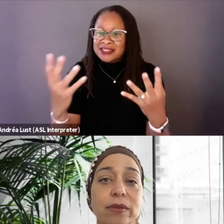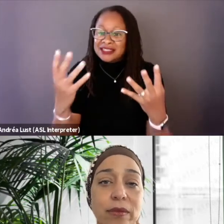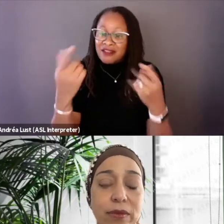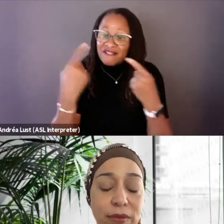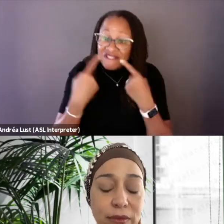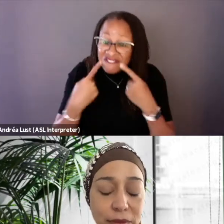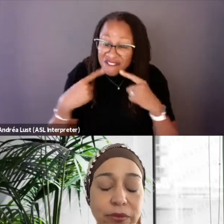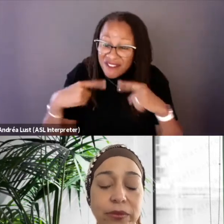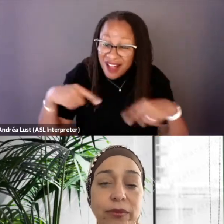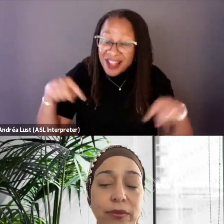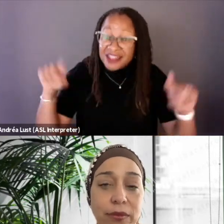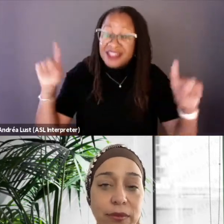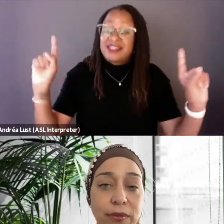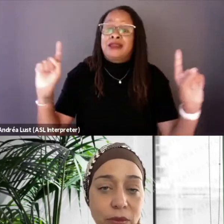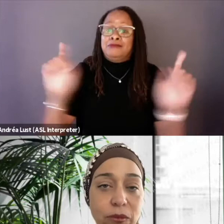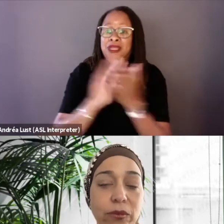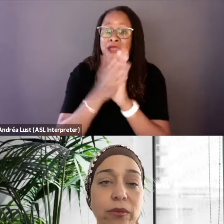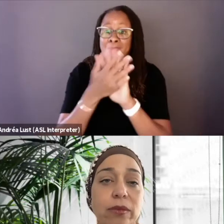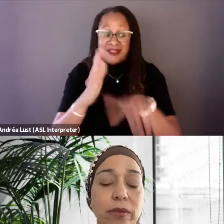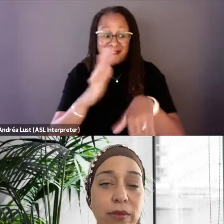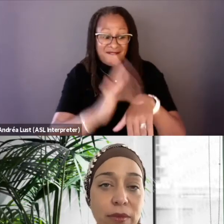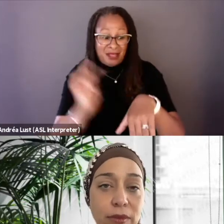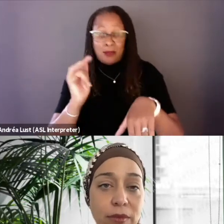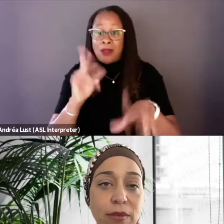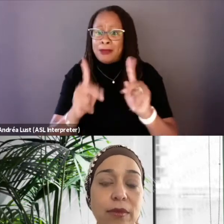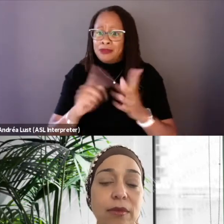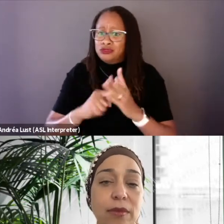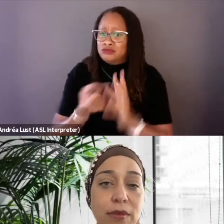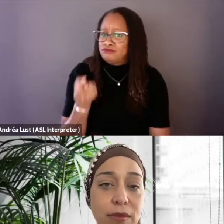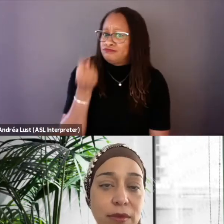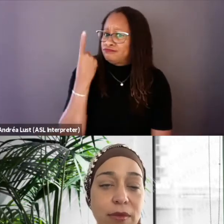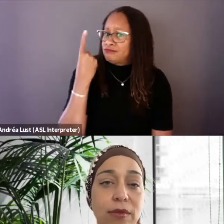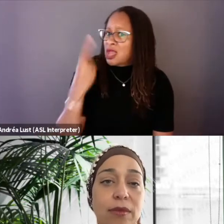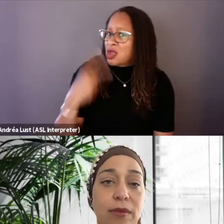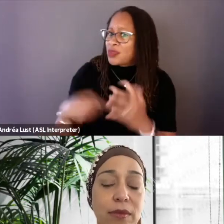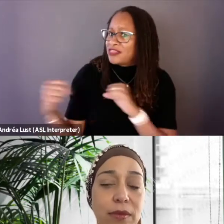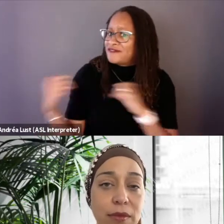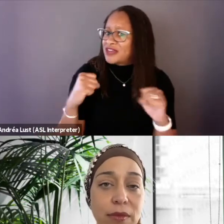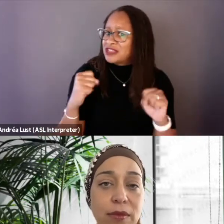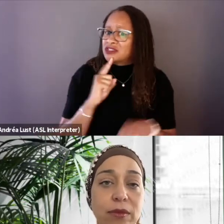and I think people can get an understanding of what these fights are. The chief one right now,